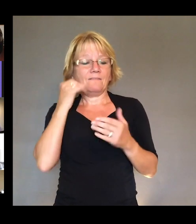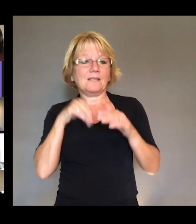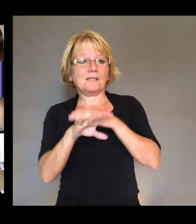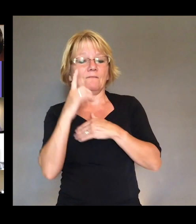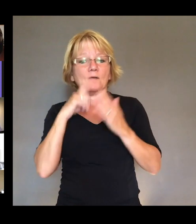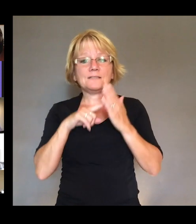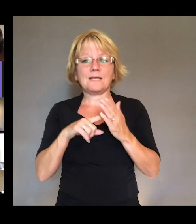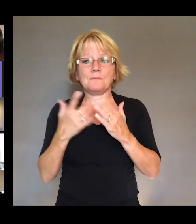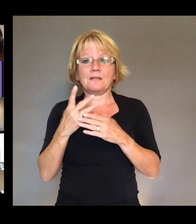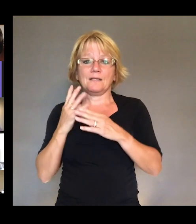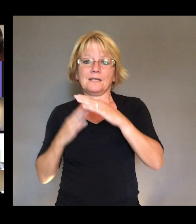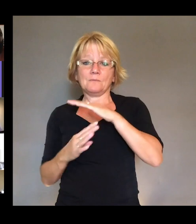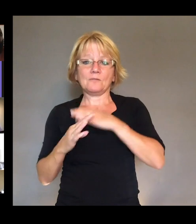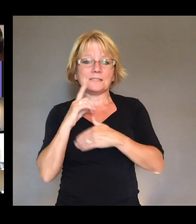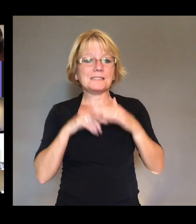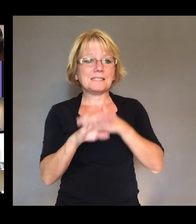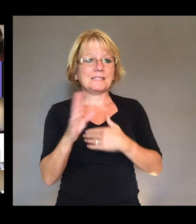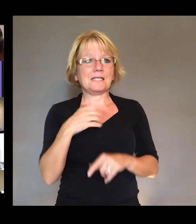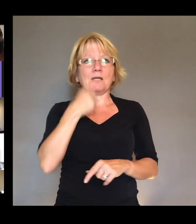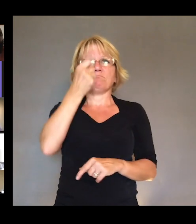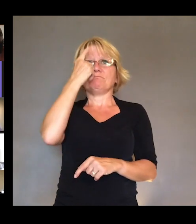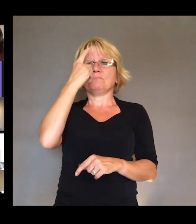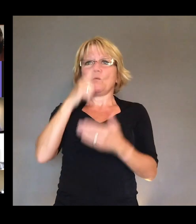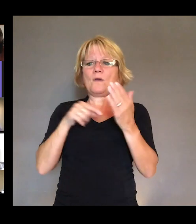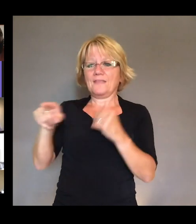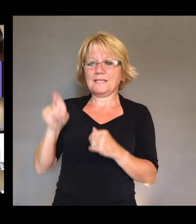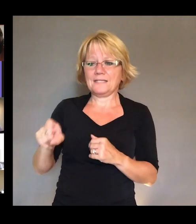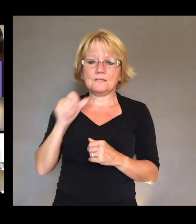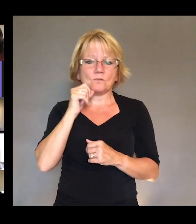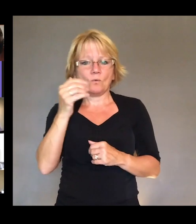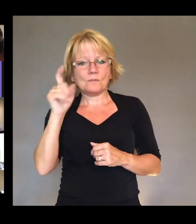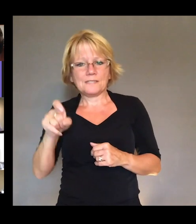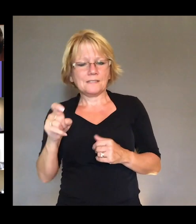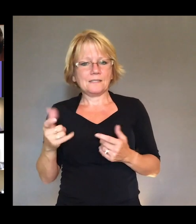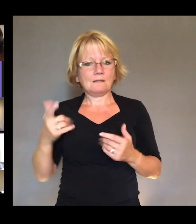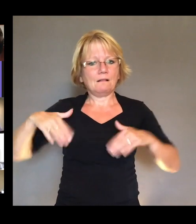and especially a lot of our immigrant populations that are coming in. They don't understand what they need or don't need.